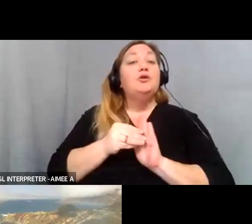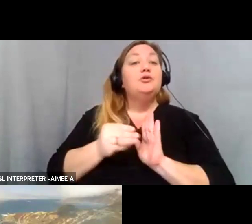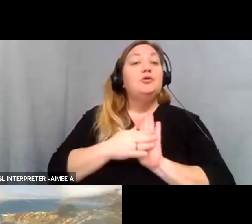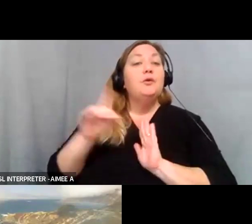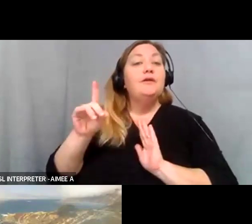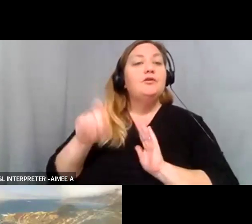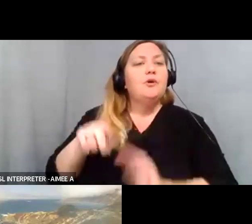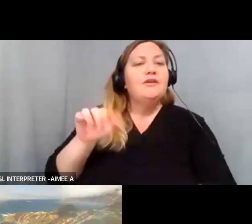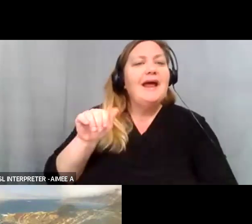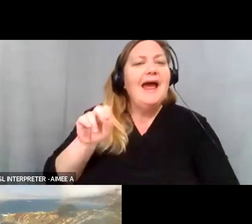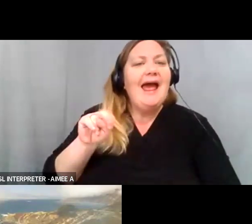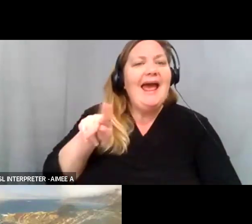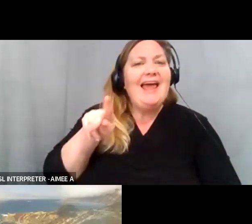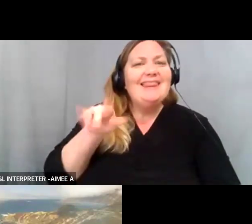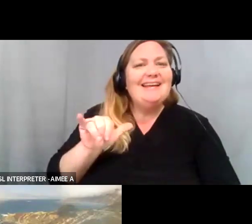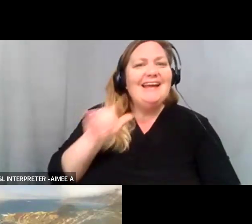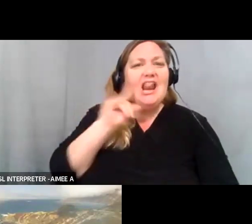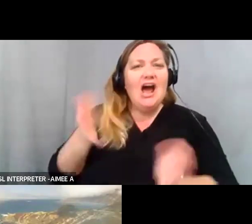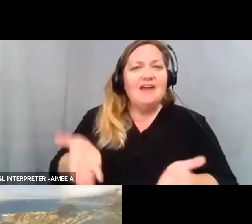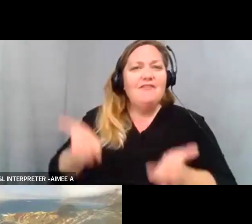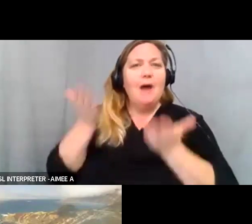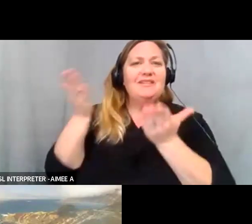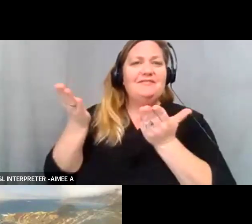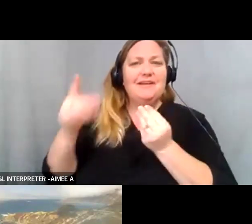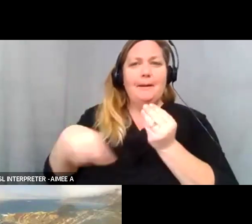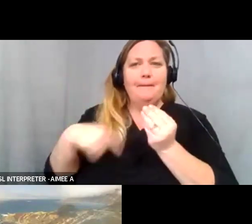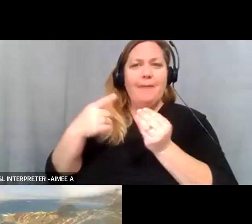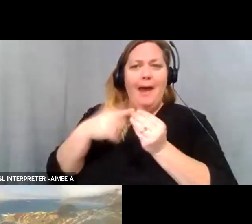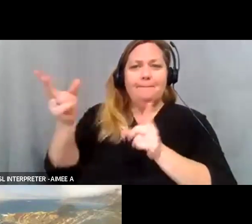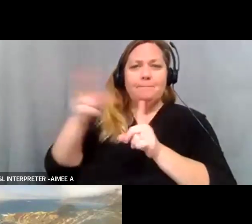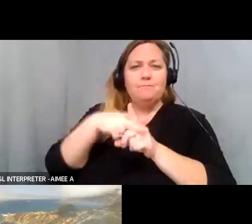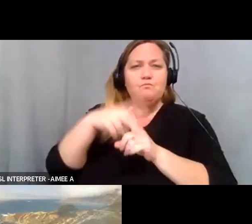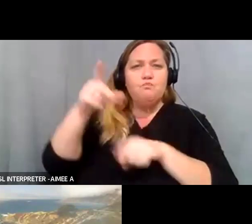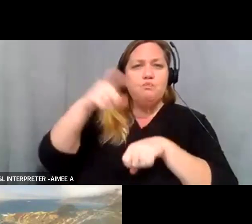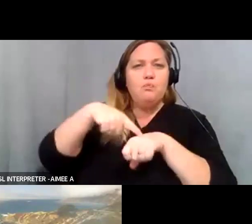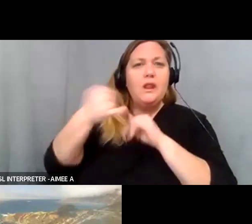is asking. There's a lot of uplifting about application and time and timeline do want to note.